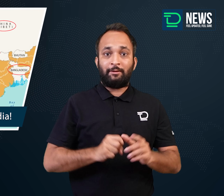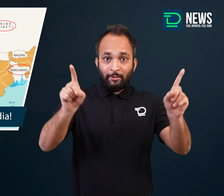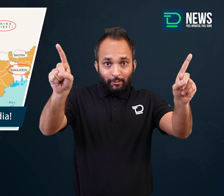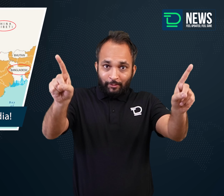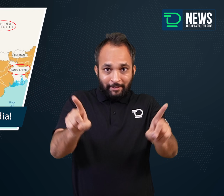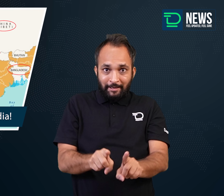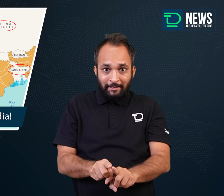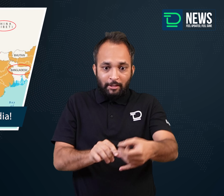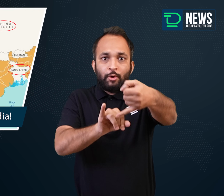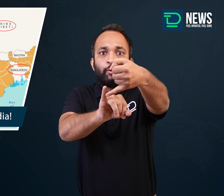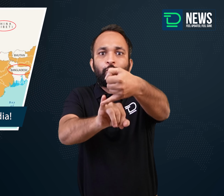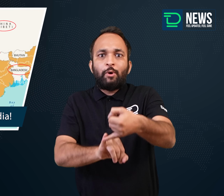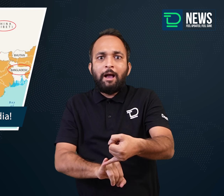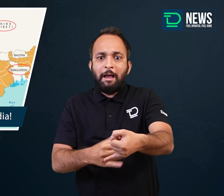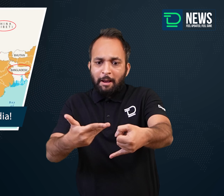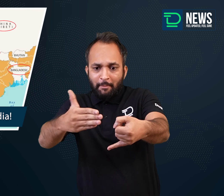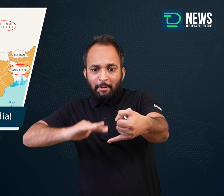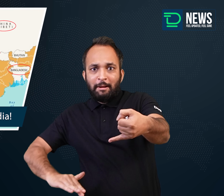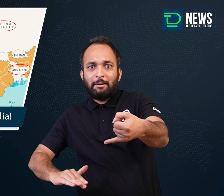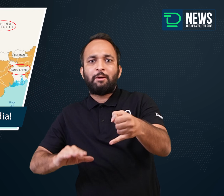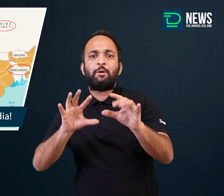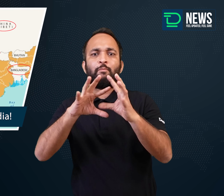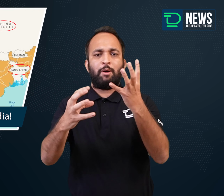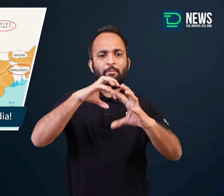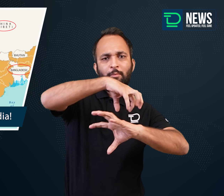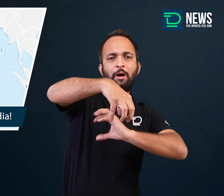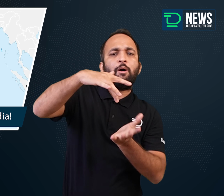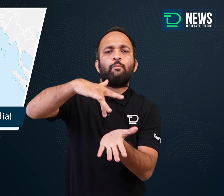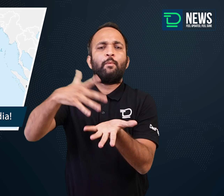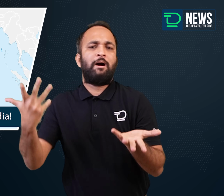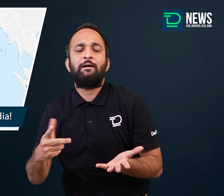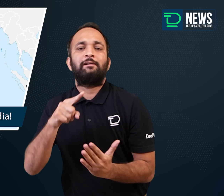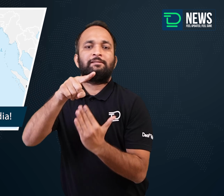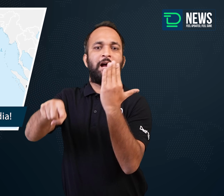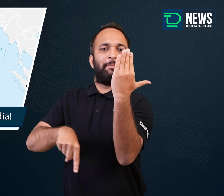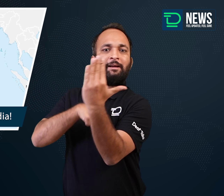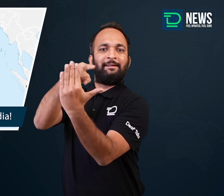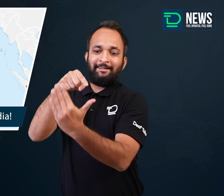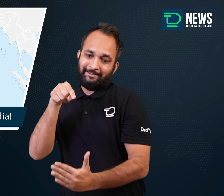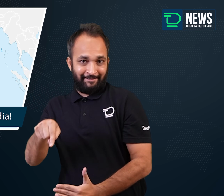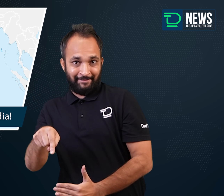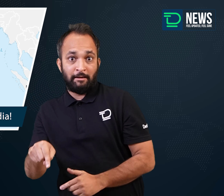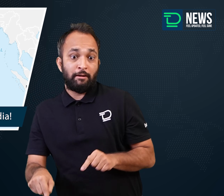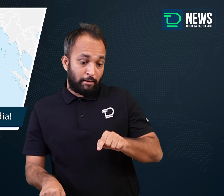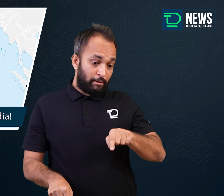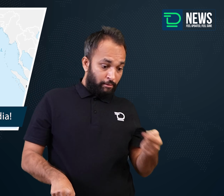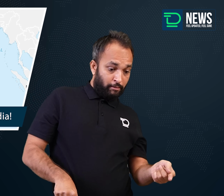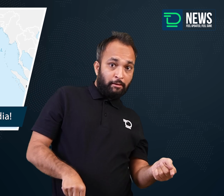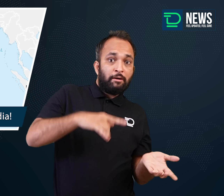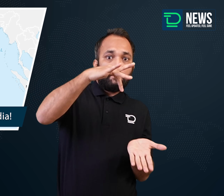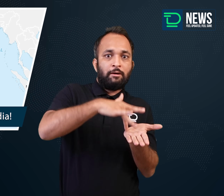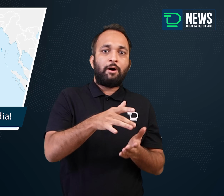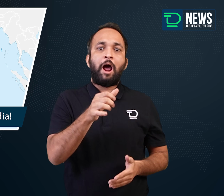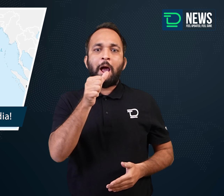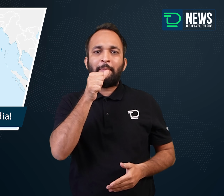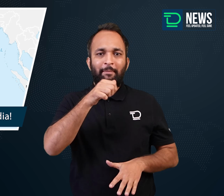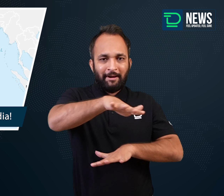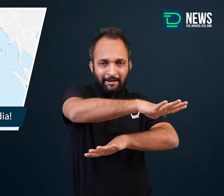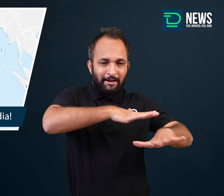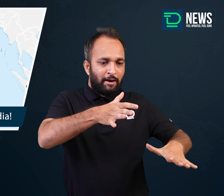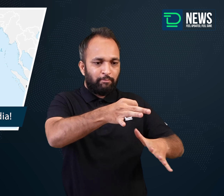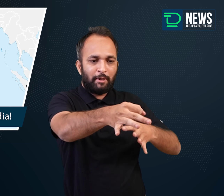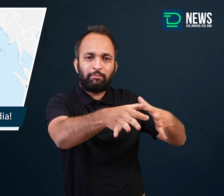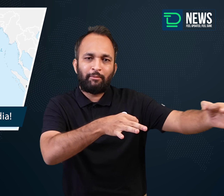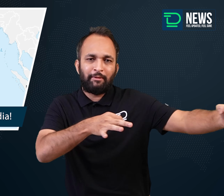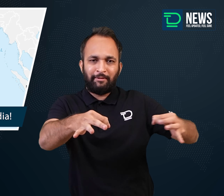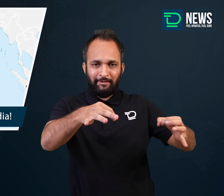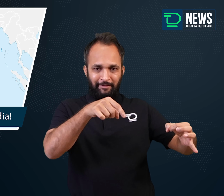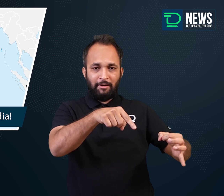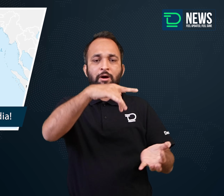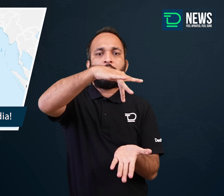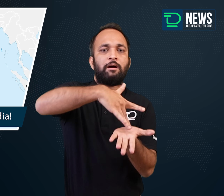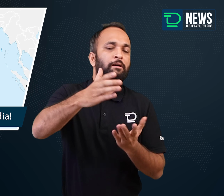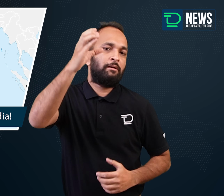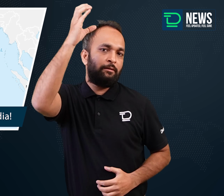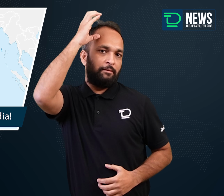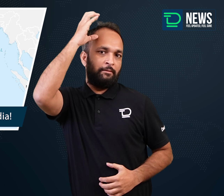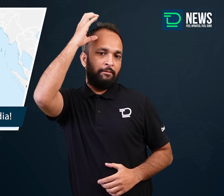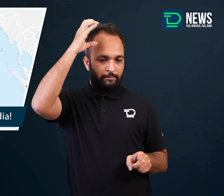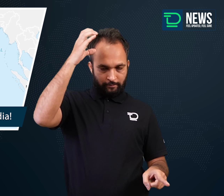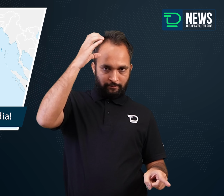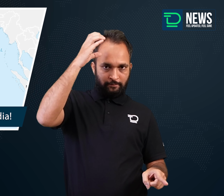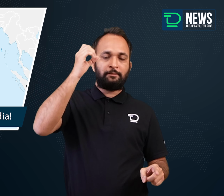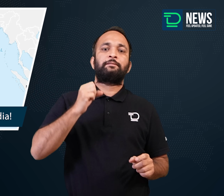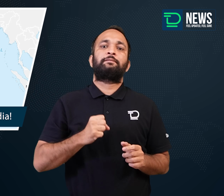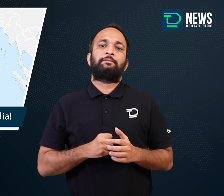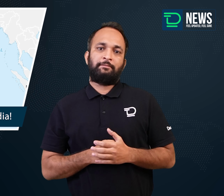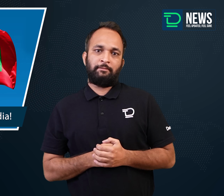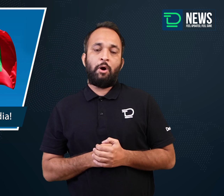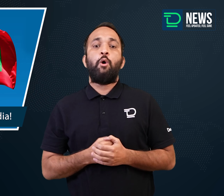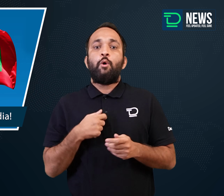Like this, we have some countries in the south too. For example, Sri Lanka and the Maldives